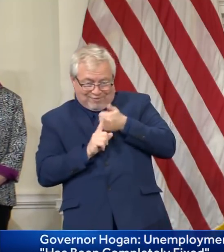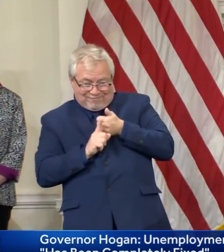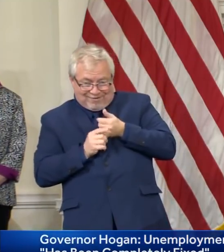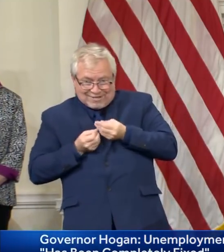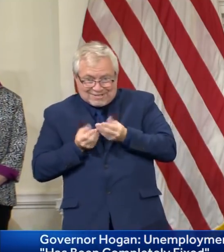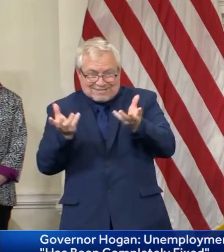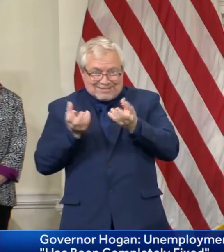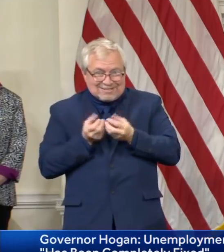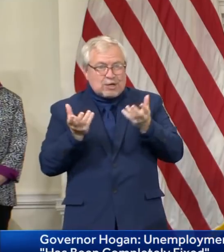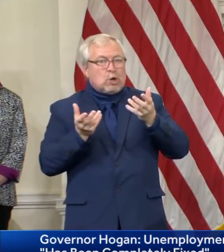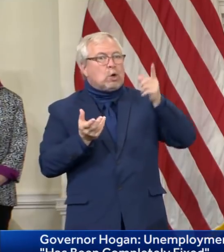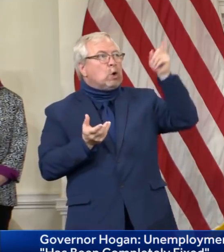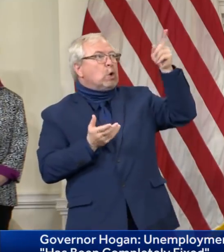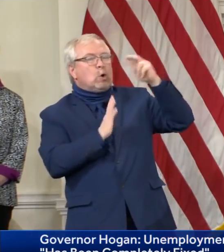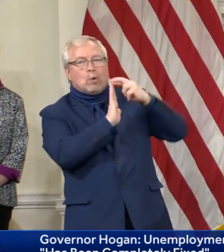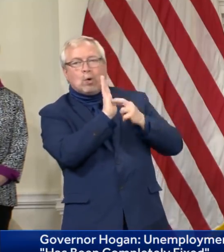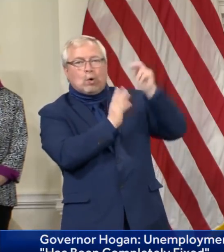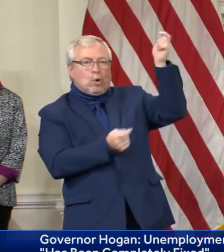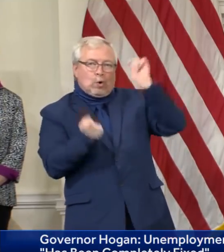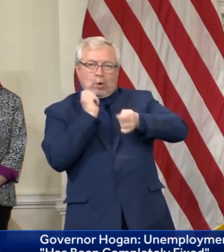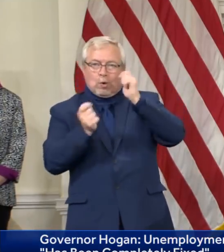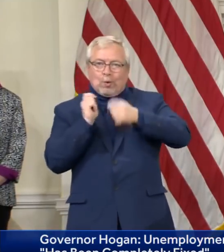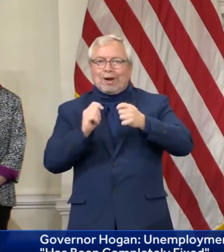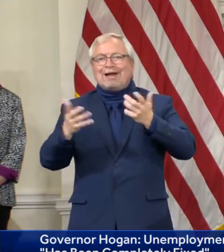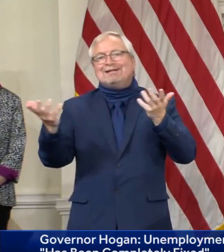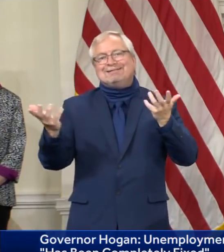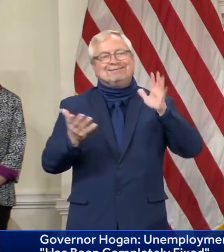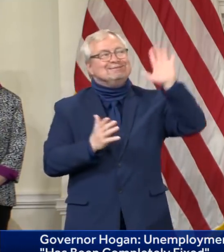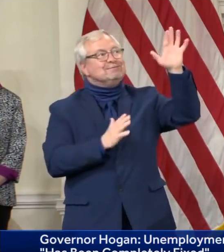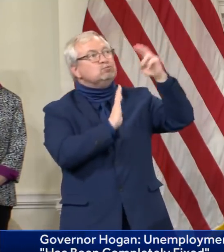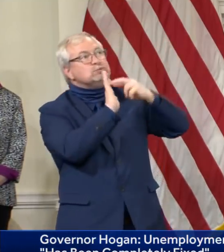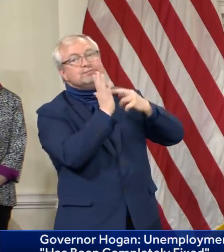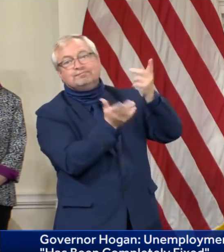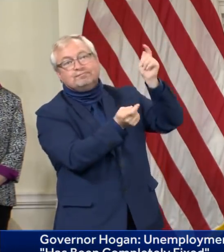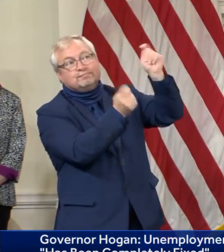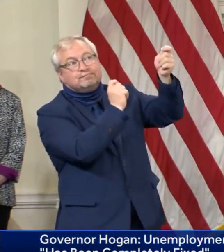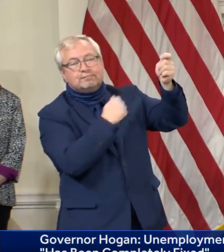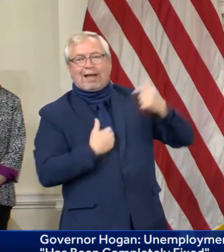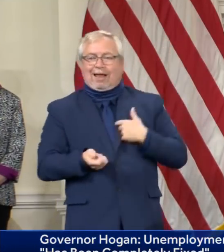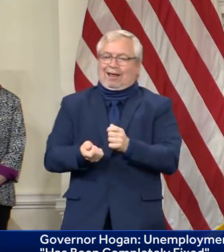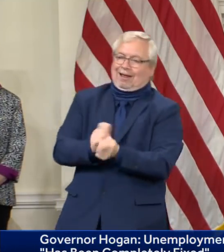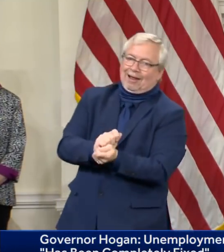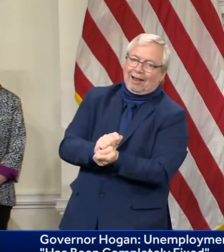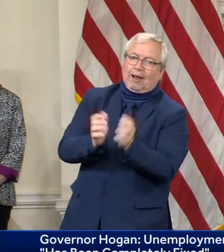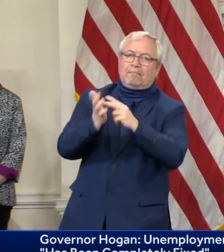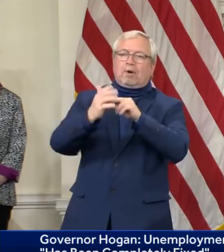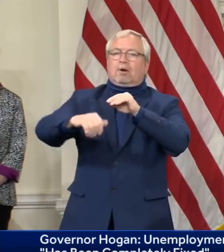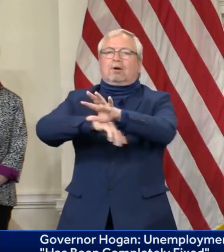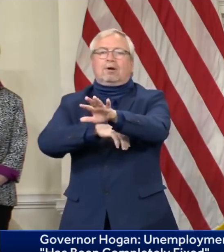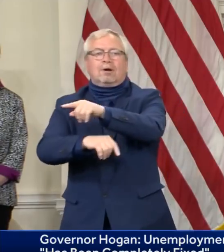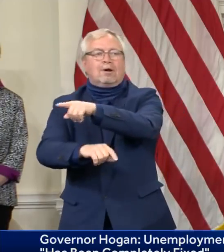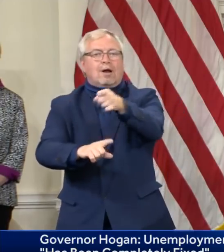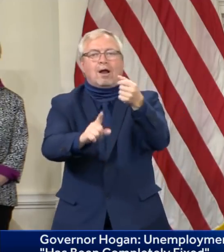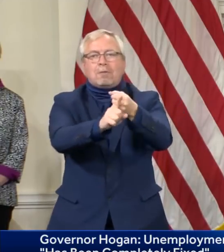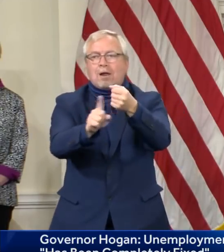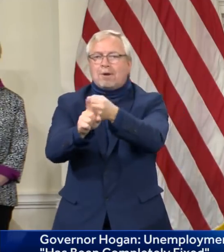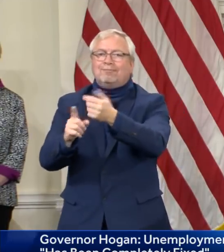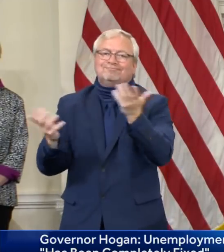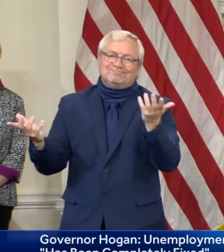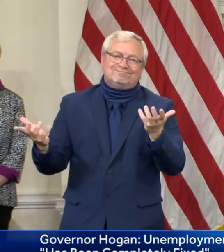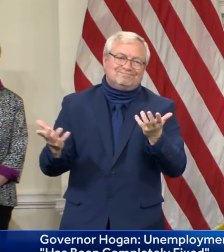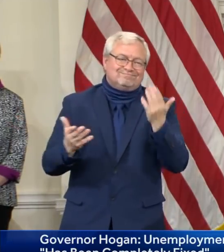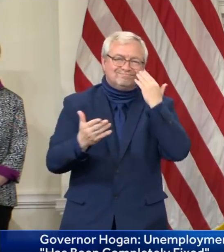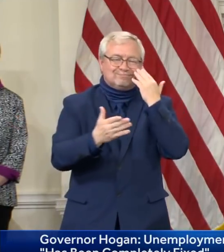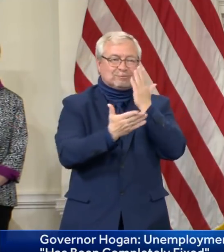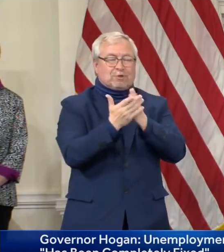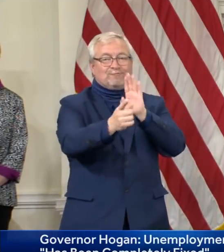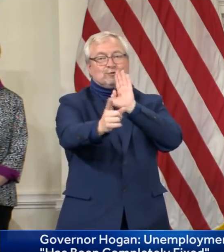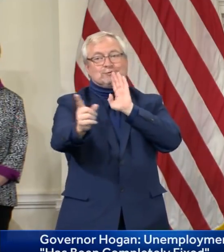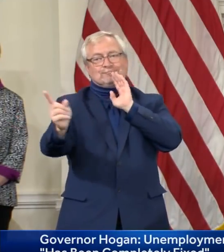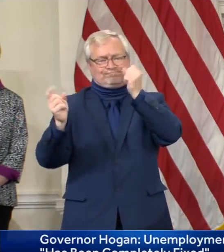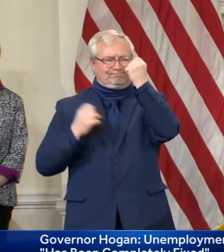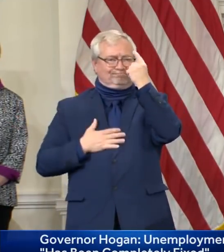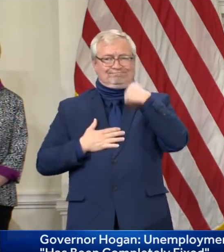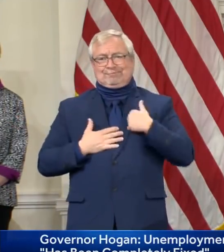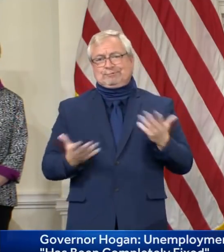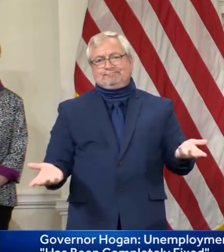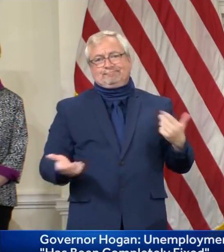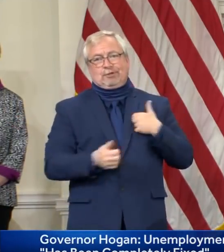THE PROGRAM IS DIFFICULT TO GET HUNDREDS OF THOUSANDS OF PEOPLE AND MONEY INTO A BRAND-NEW PROGRAM, WHEN THIS -- THE RULES KEEP CHANGING THE MONEY IS IN FLOWING WELL.